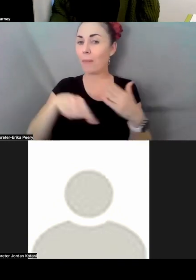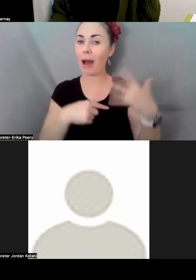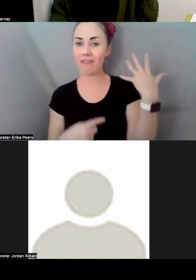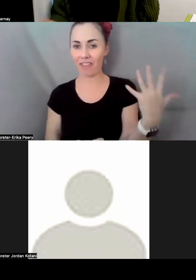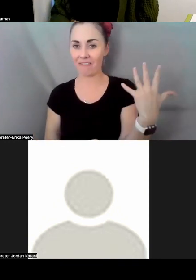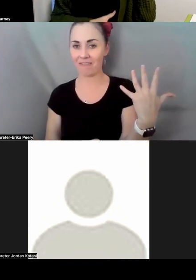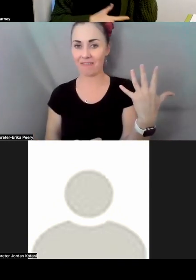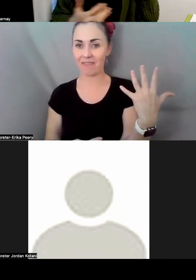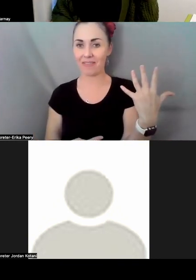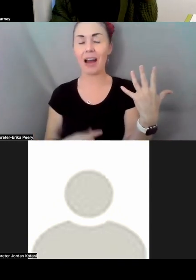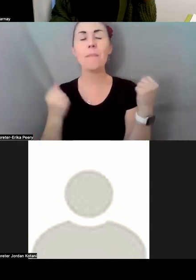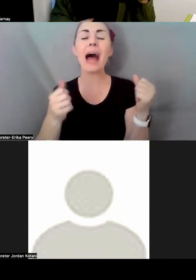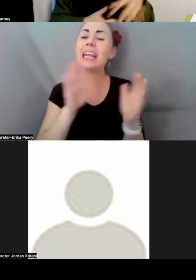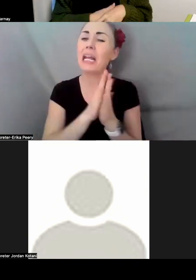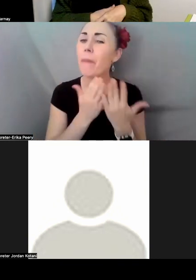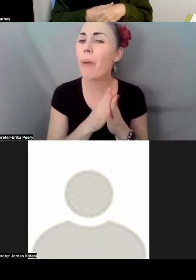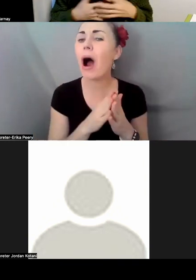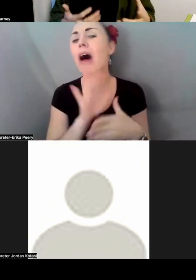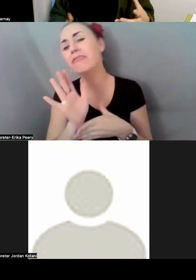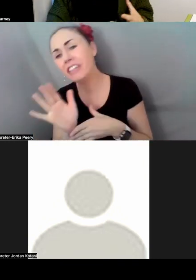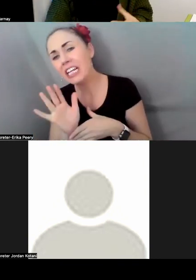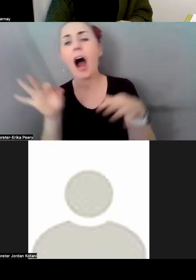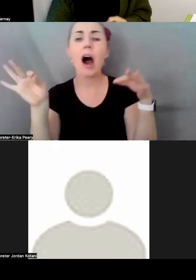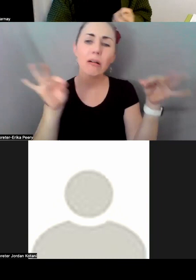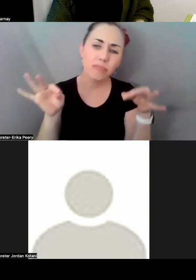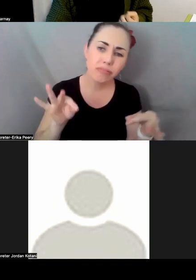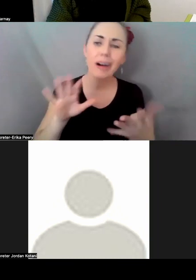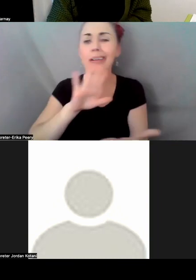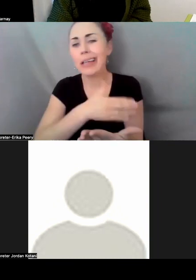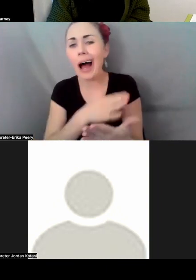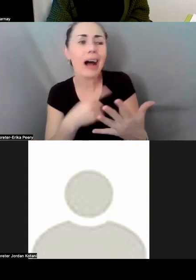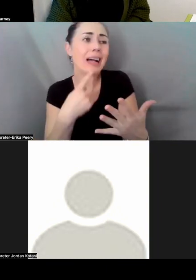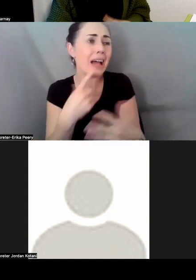There's a lots of story books out there much and videos and songs that talk about our five senses